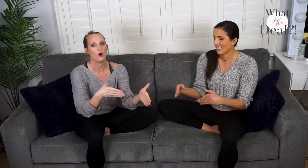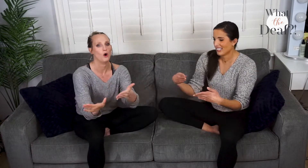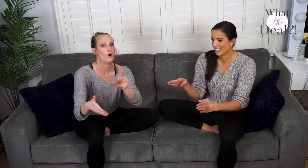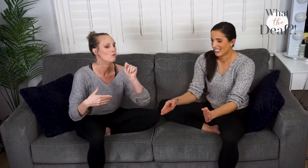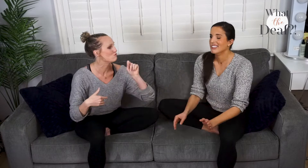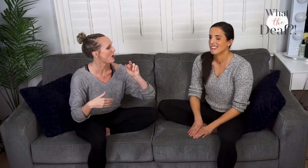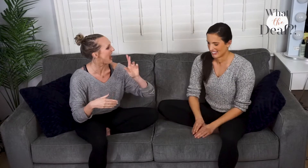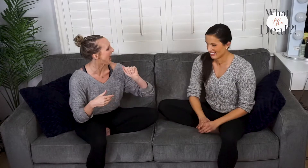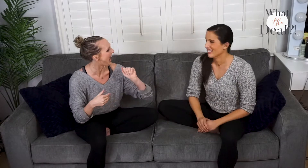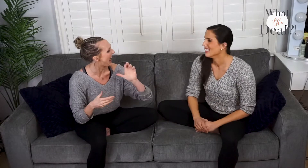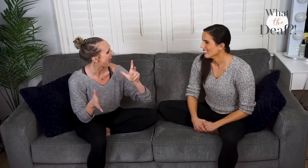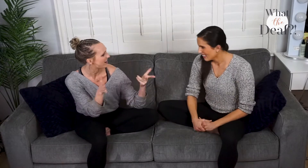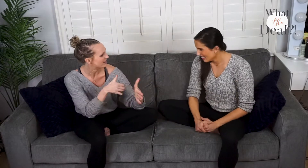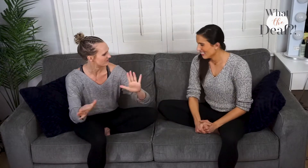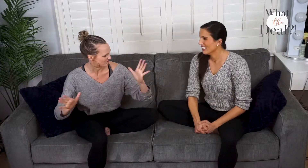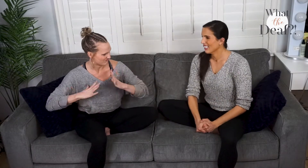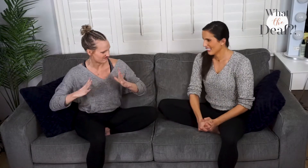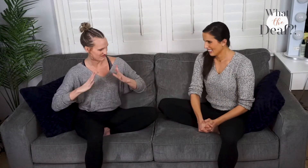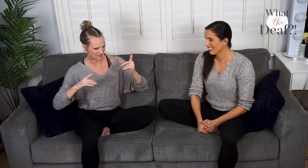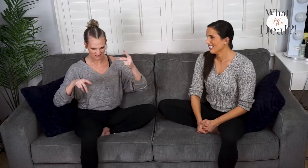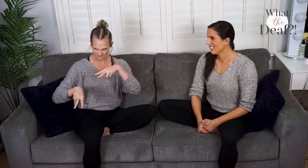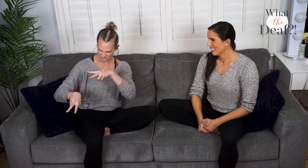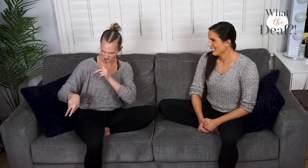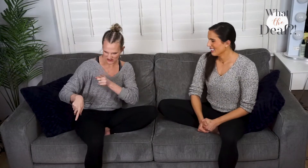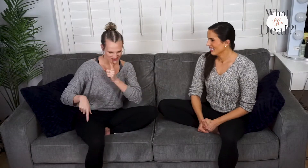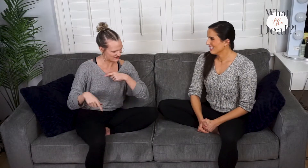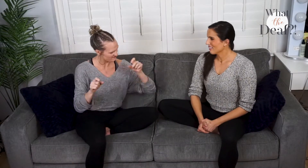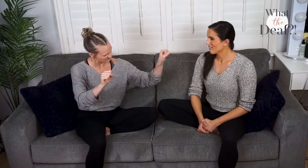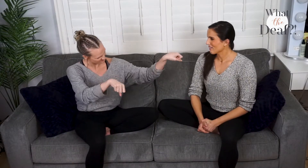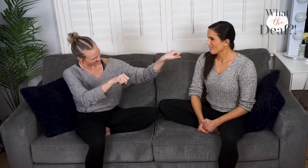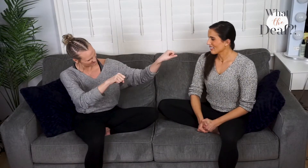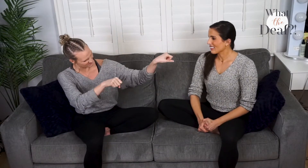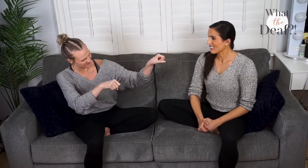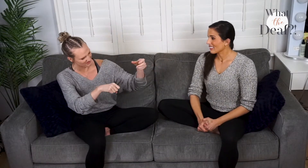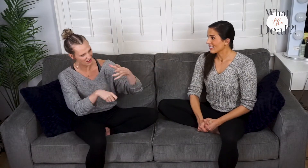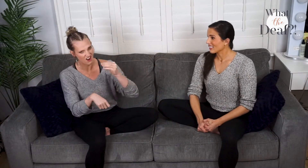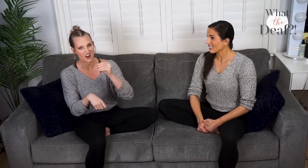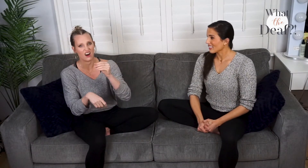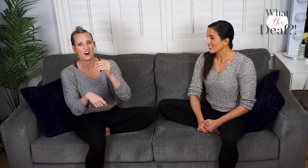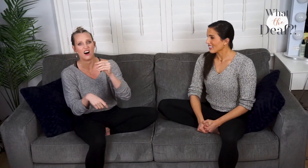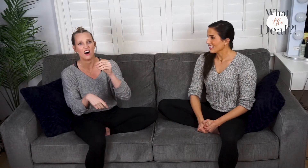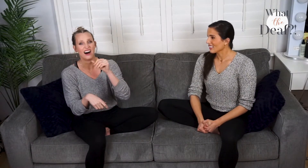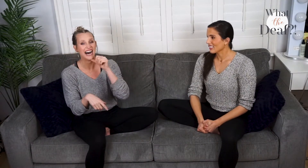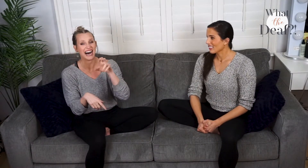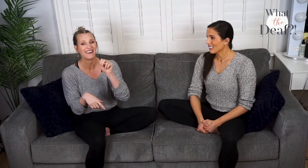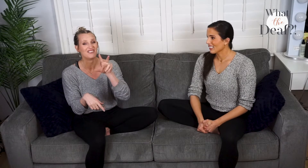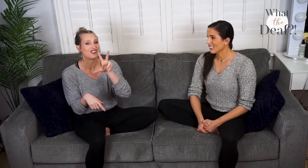that we follow the tire tracks and we'll be good. We'll be totally fine." And Sarah's like, "Really?" And I'm like, "Oh yeah, we're good."